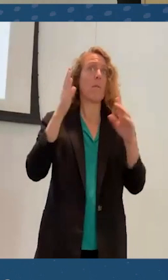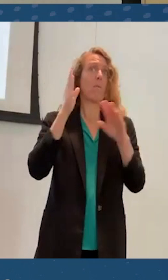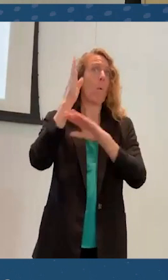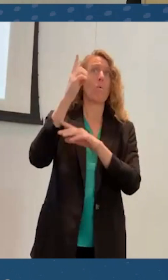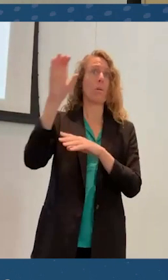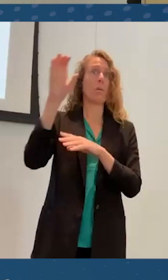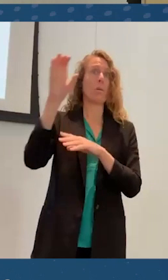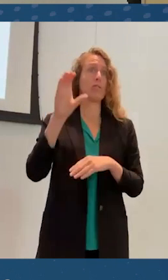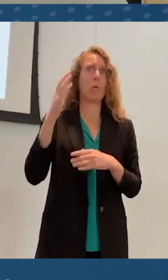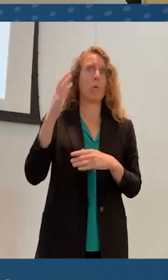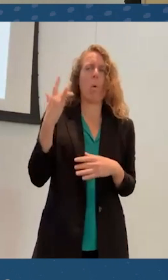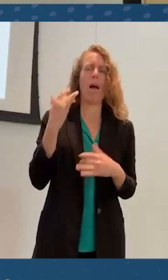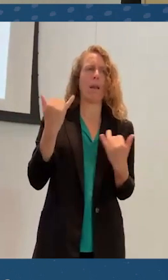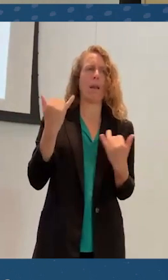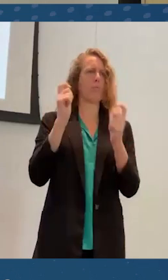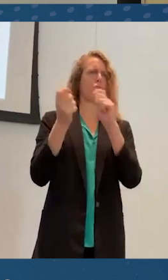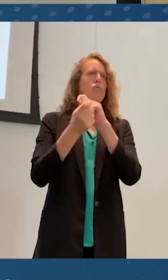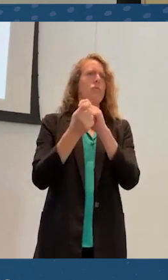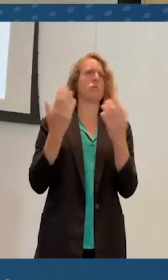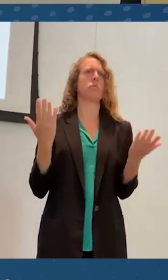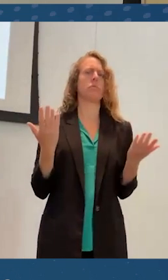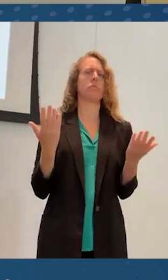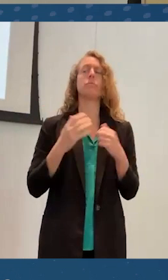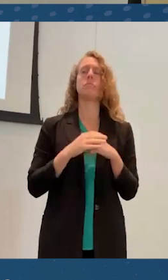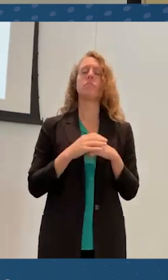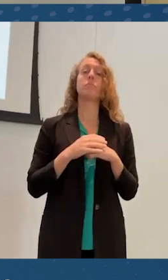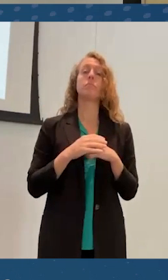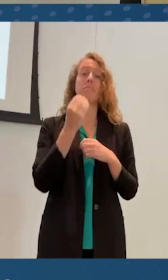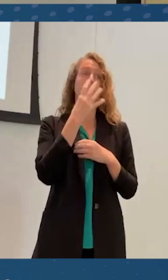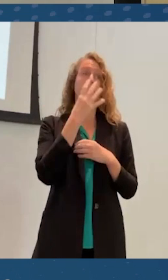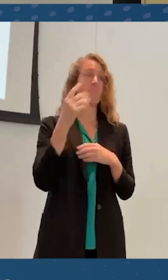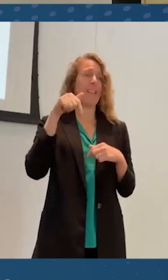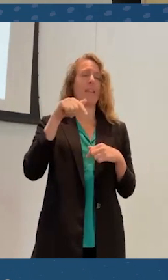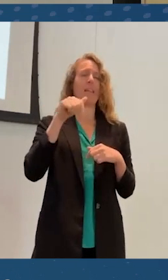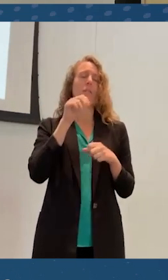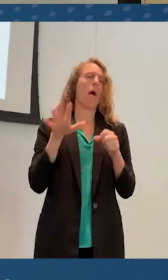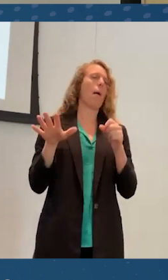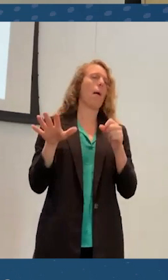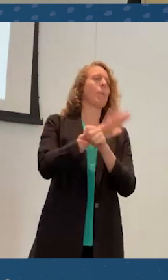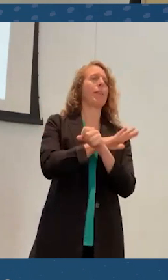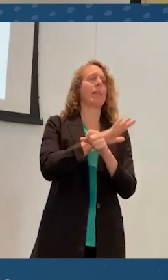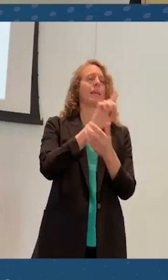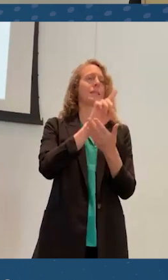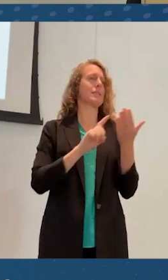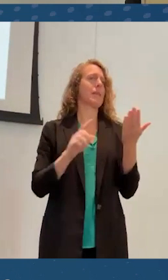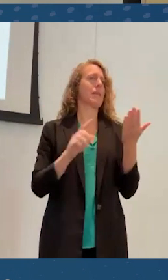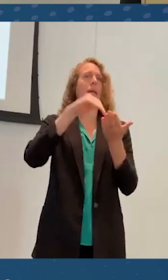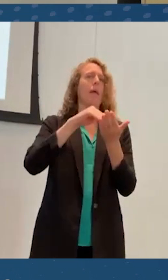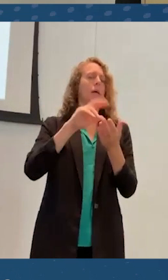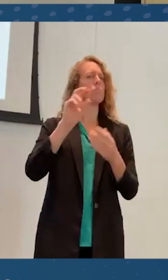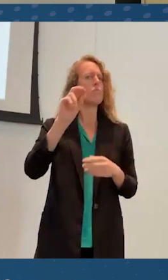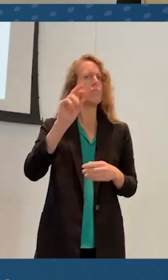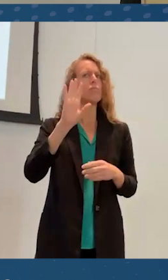Well, the first thing to know, is that this isn't a complete redesign. Traditional subtitles have been around for many years,